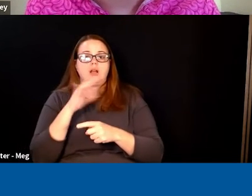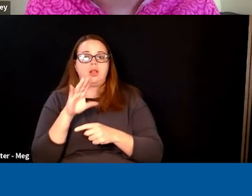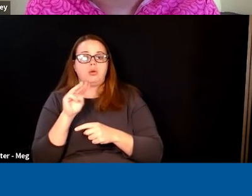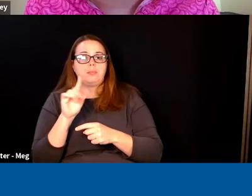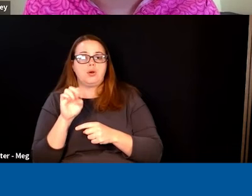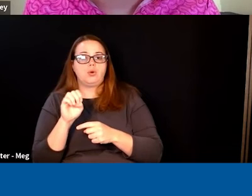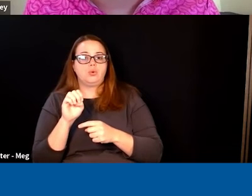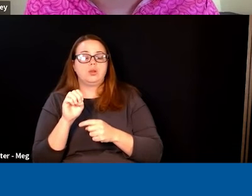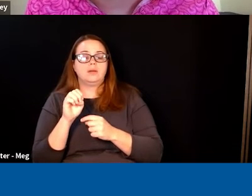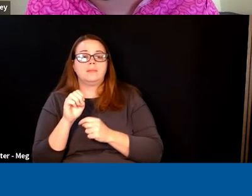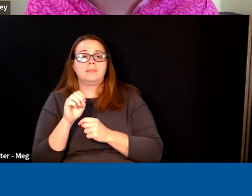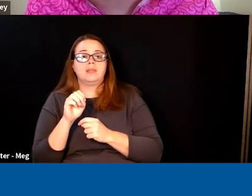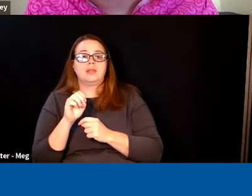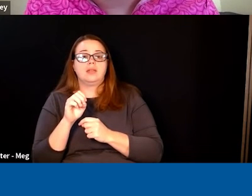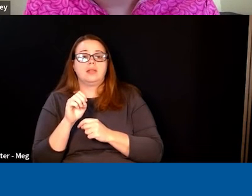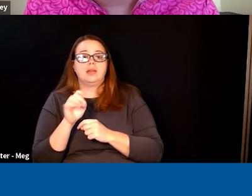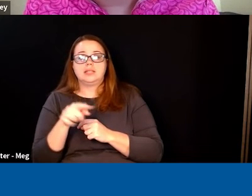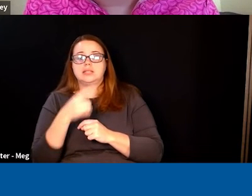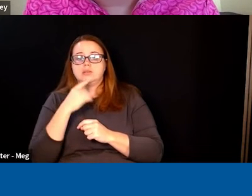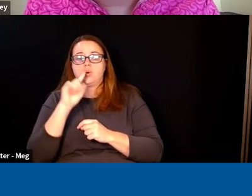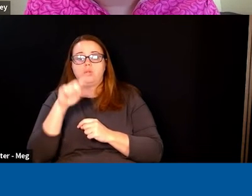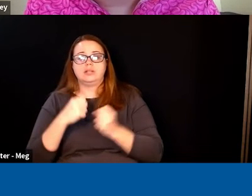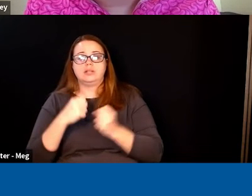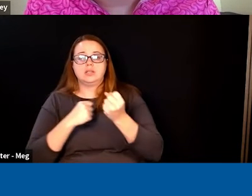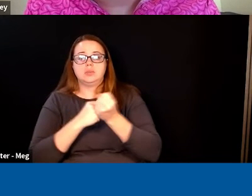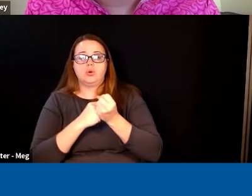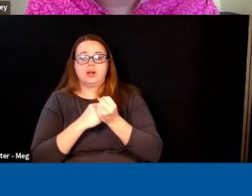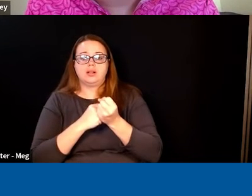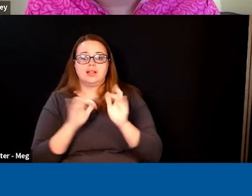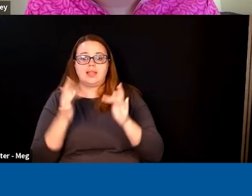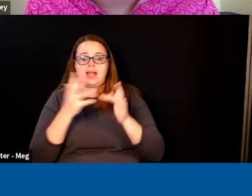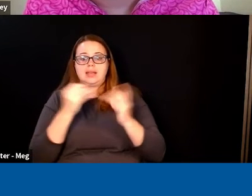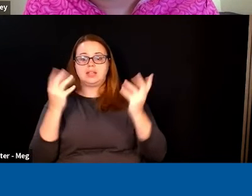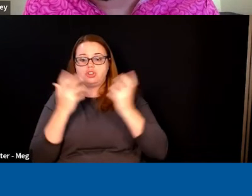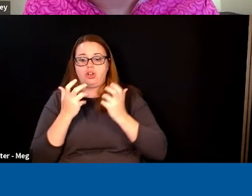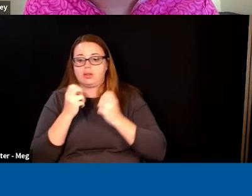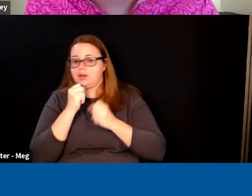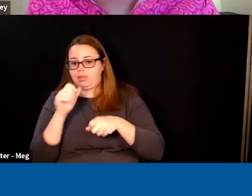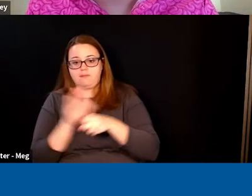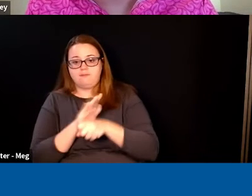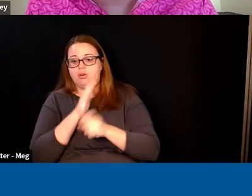The note here is, it only supports light and dark themes and not the full range of customization.